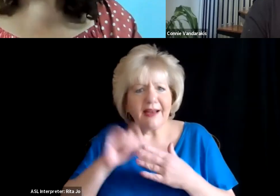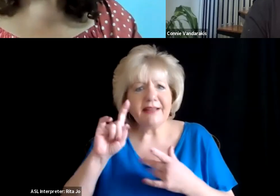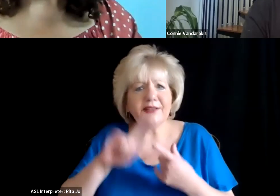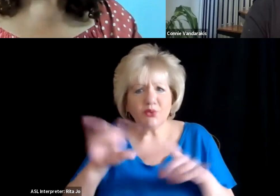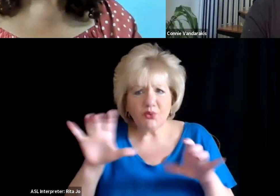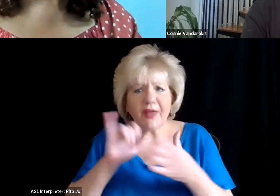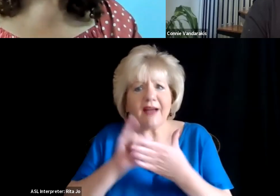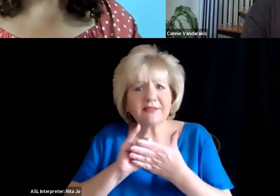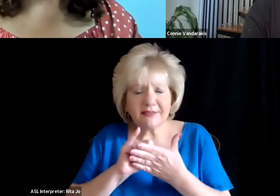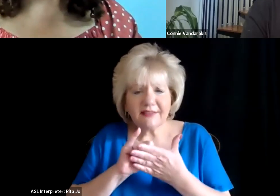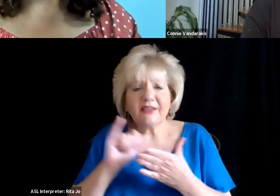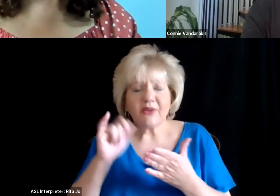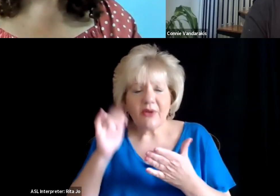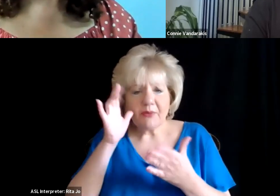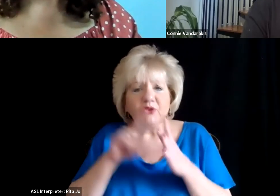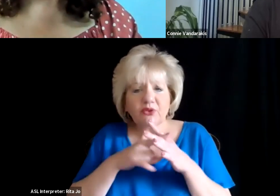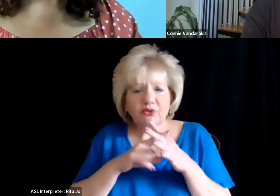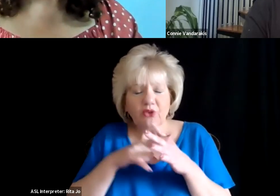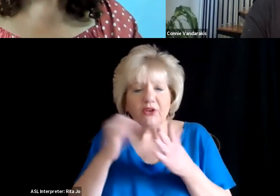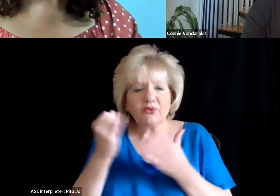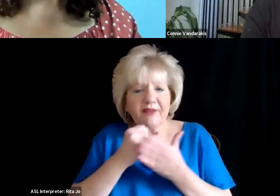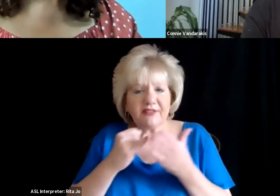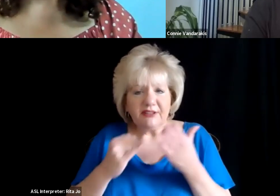So I'm going to start drafting a little frequently asked